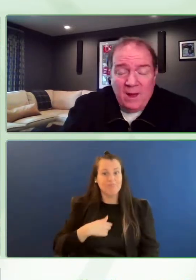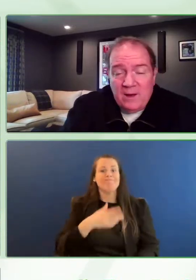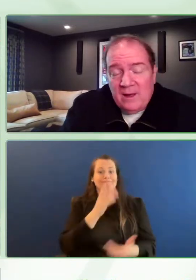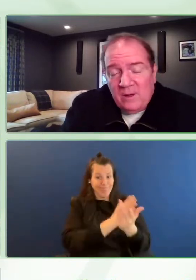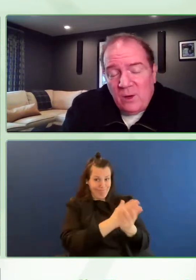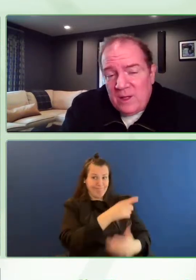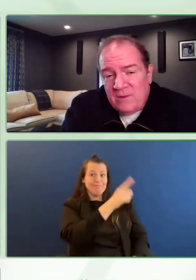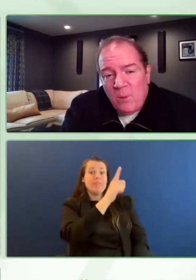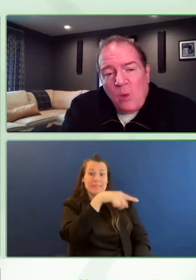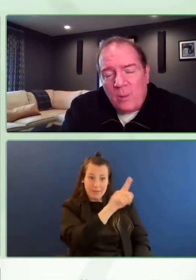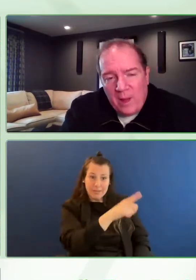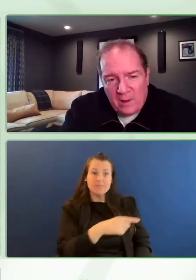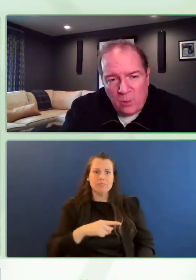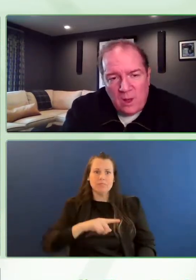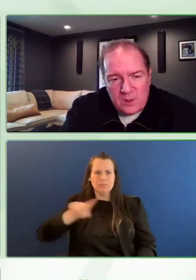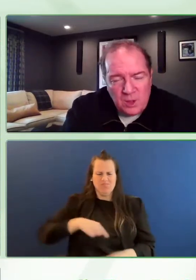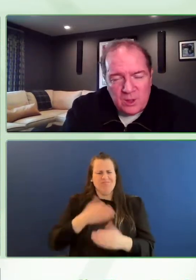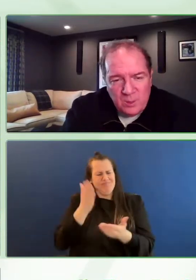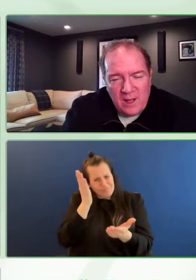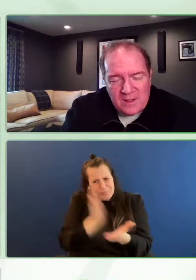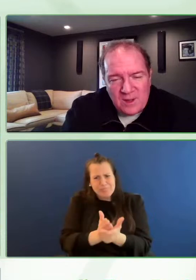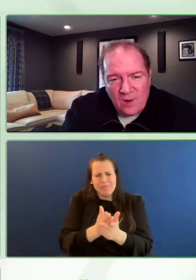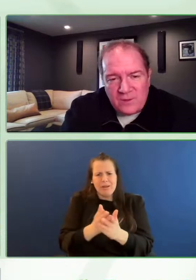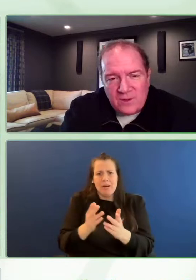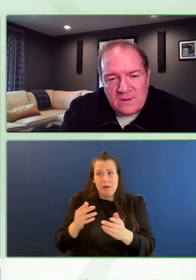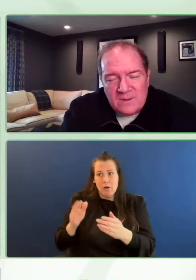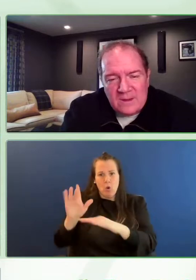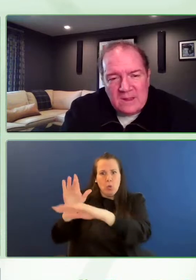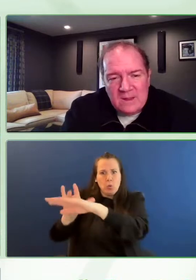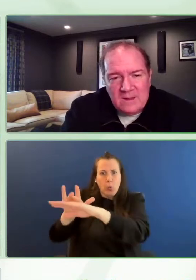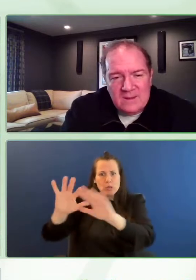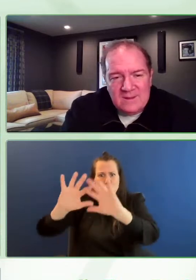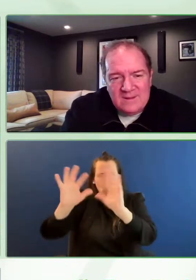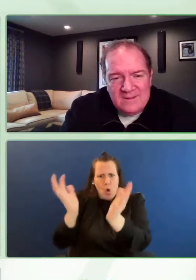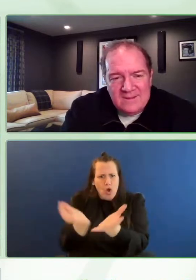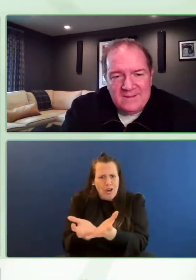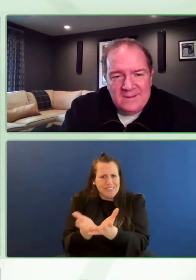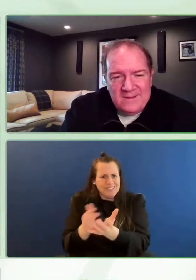them out and find a little bit more about what Journeyable has to offer.